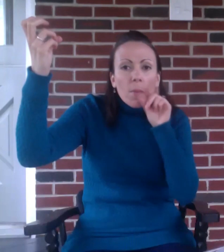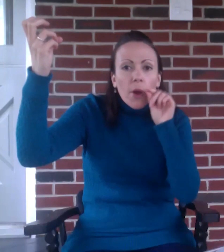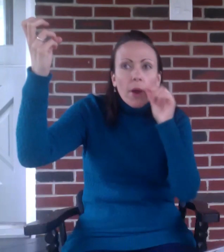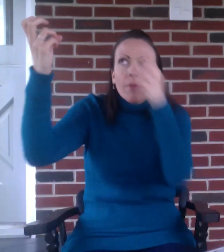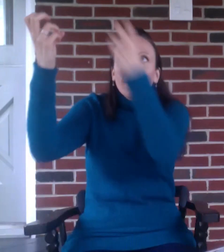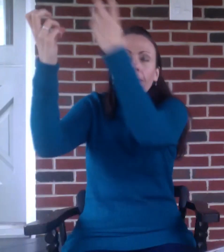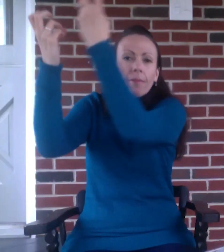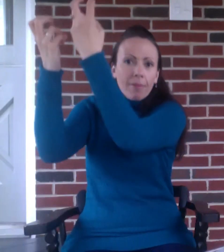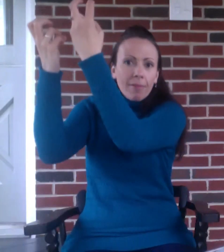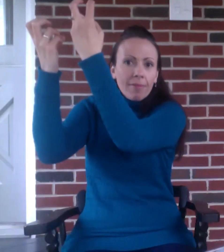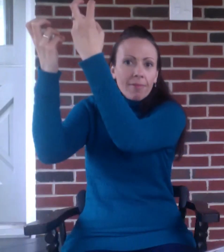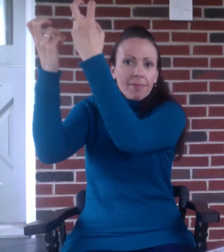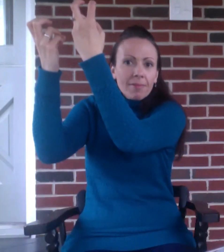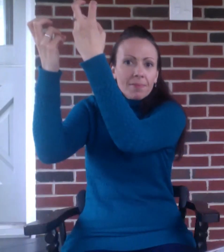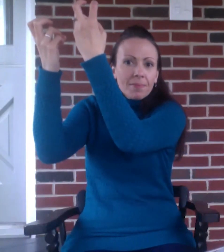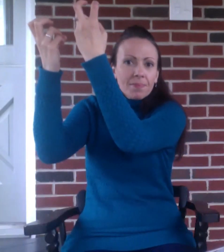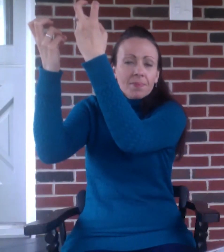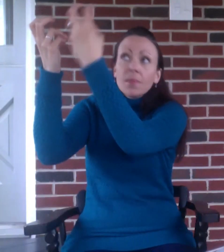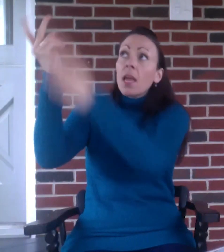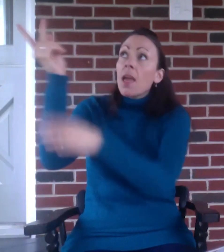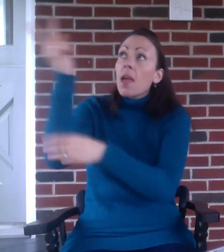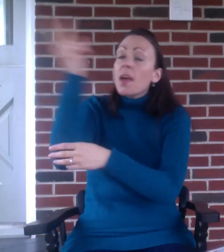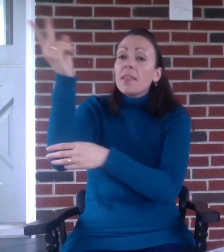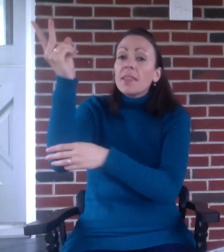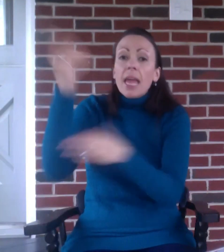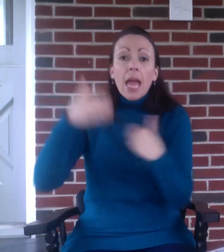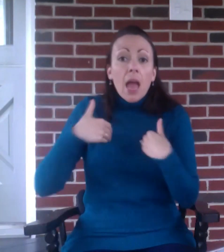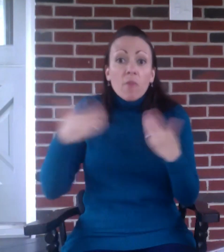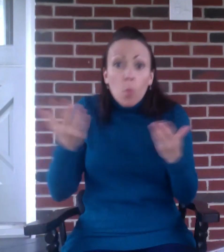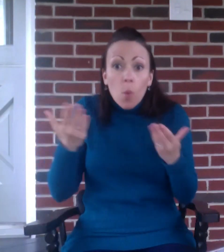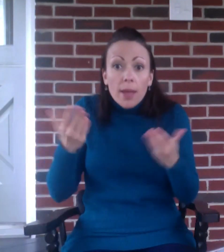They dropped them to the dry ground